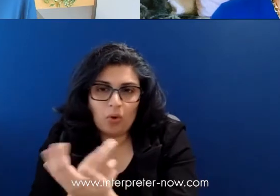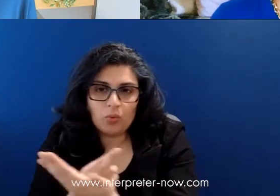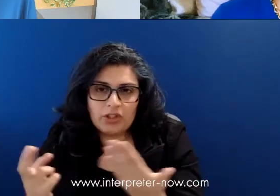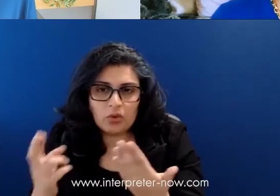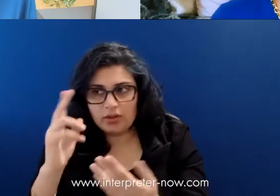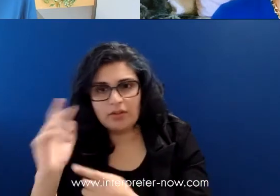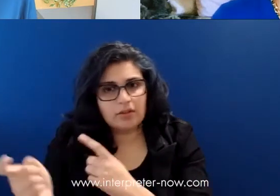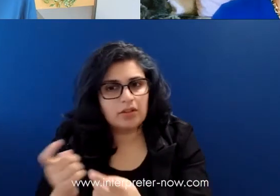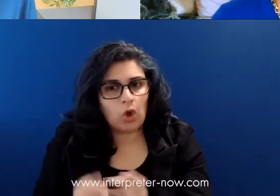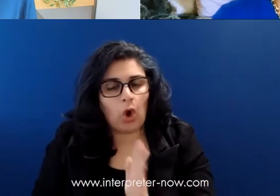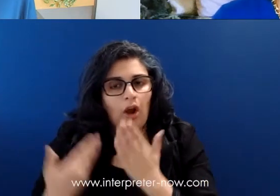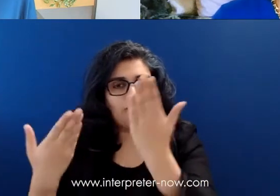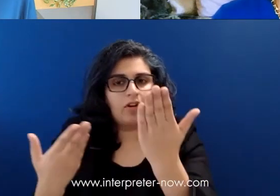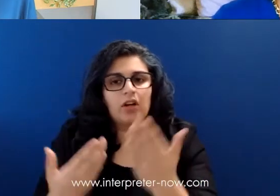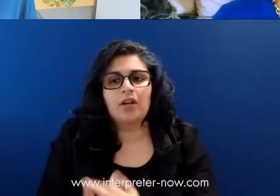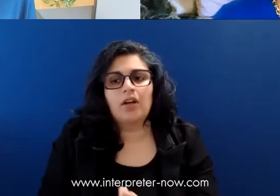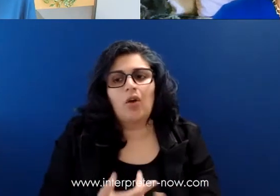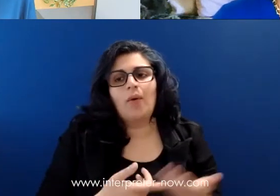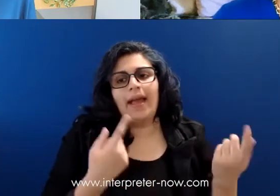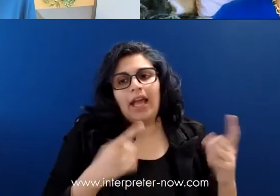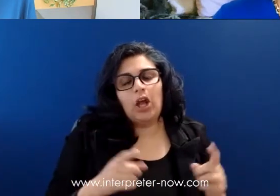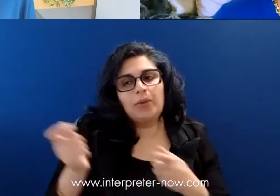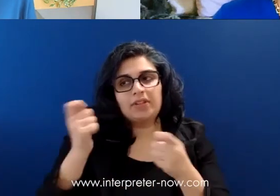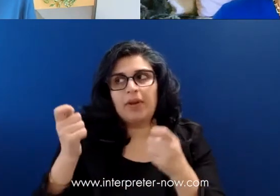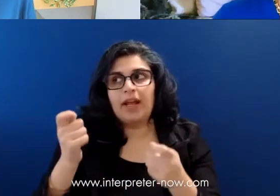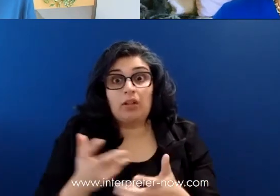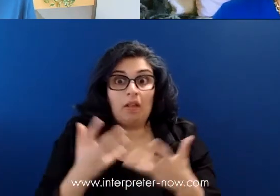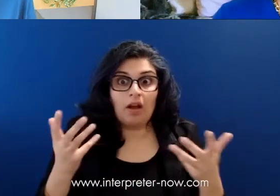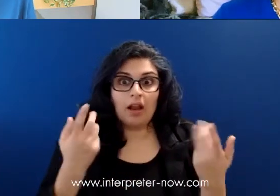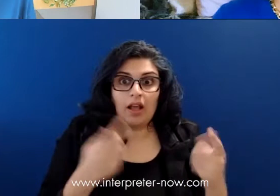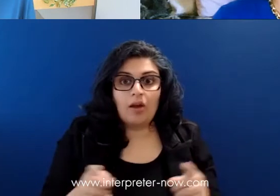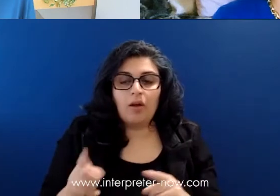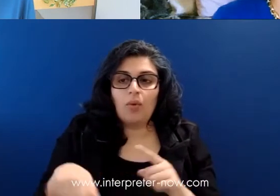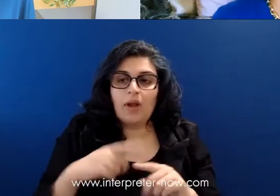One of the things that I think happens a lot in management is when folks are depleted themselves